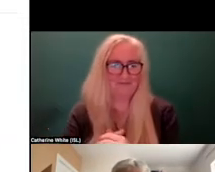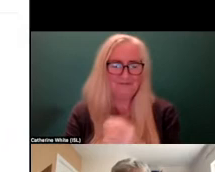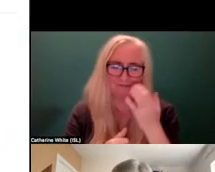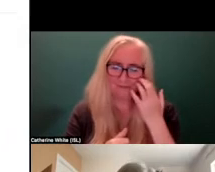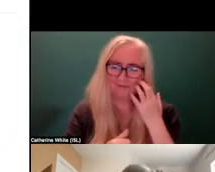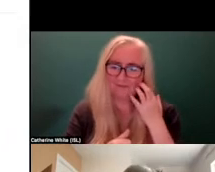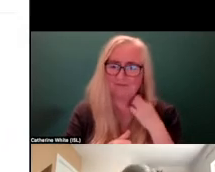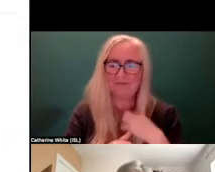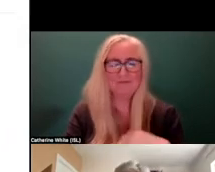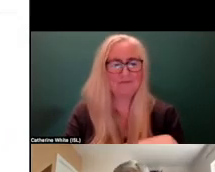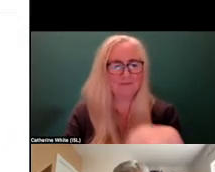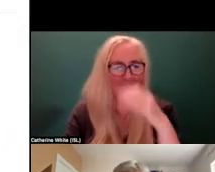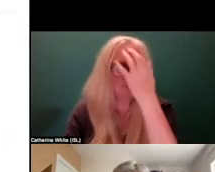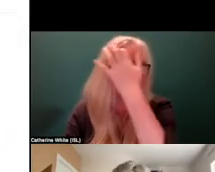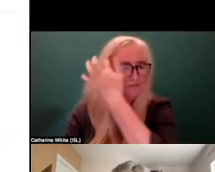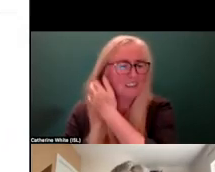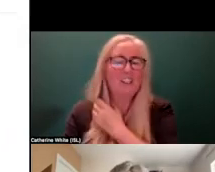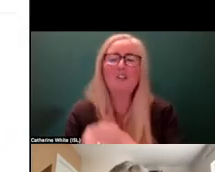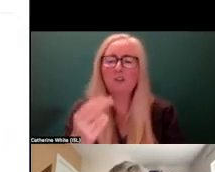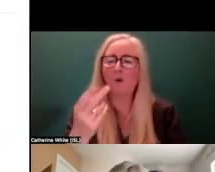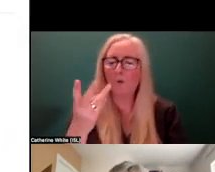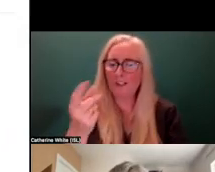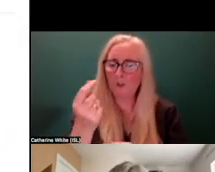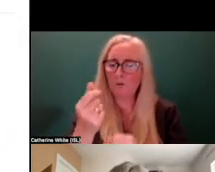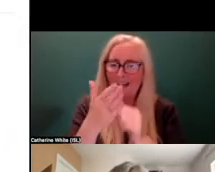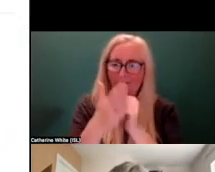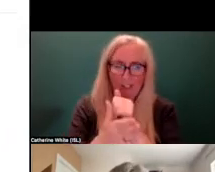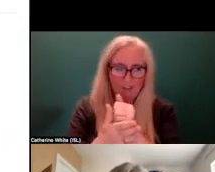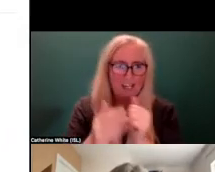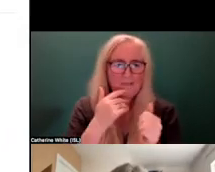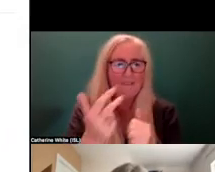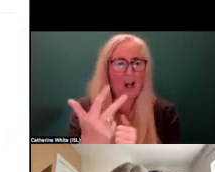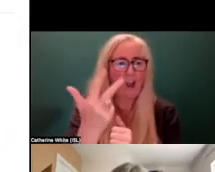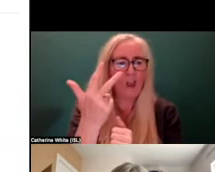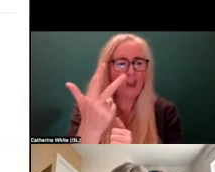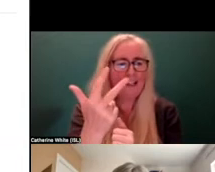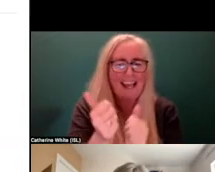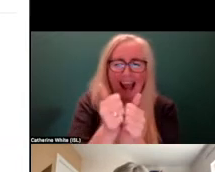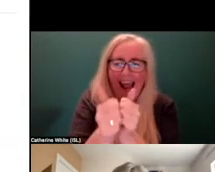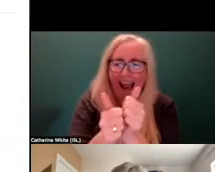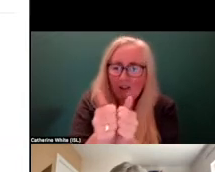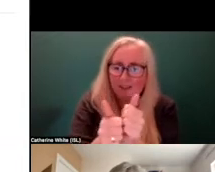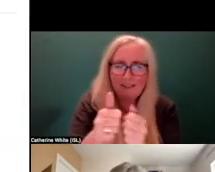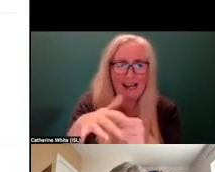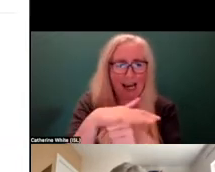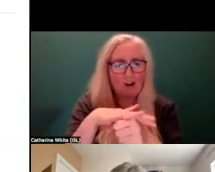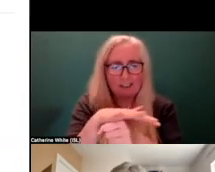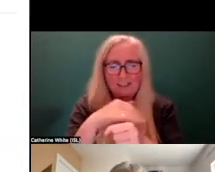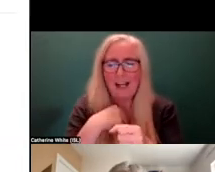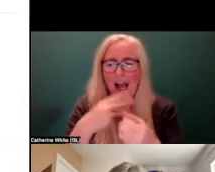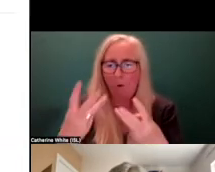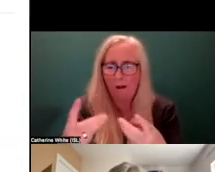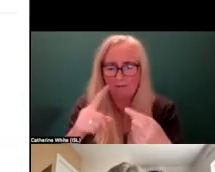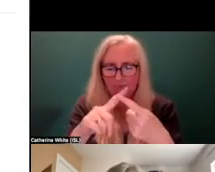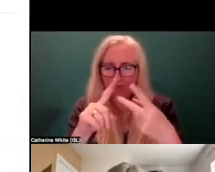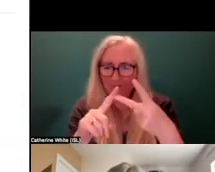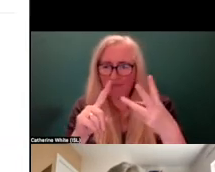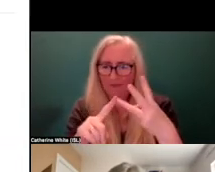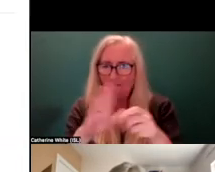So just to finish off, I think there are three action areas that I'd like to